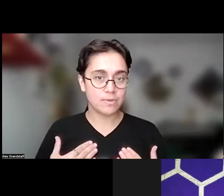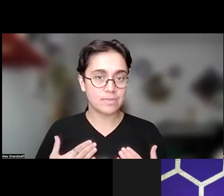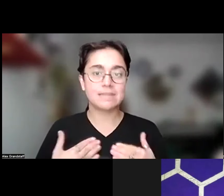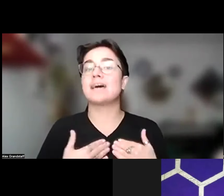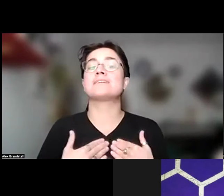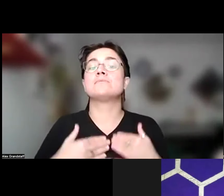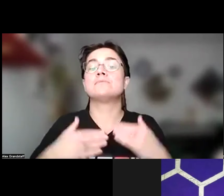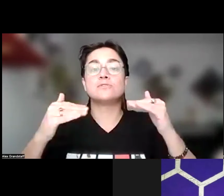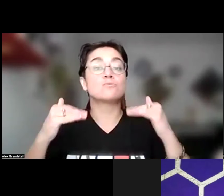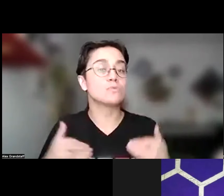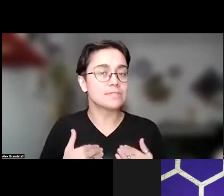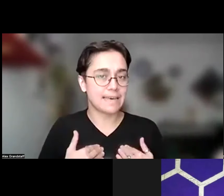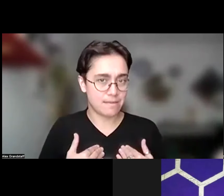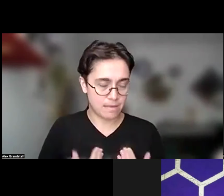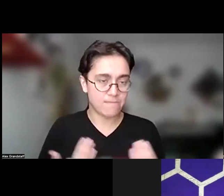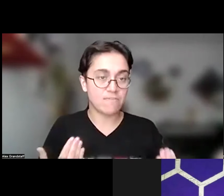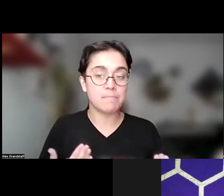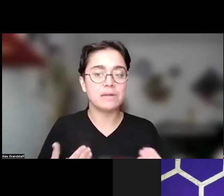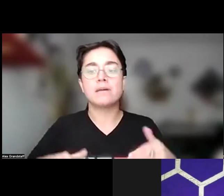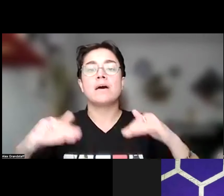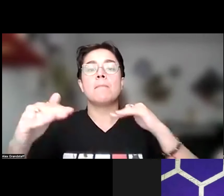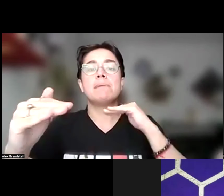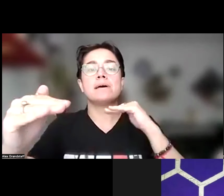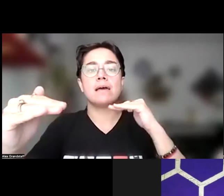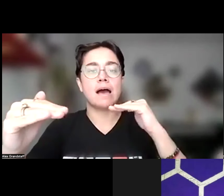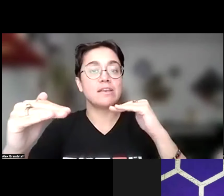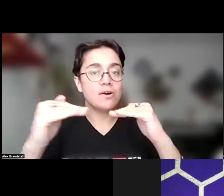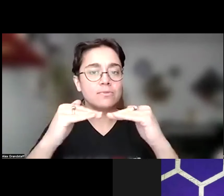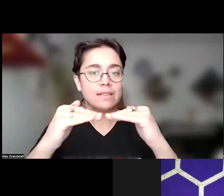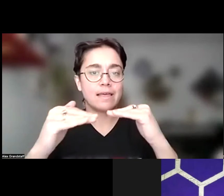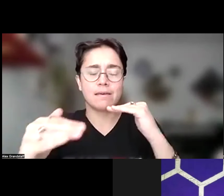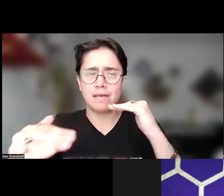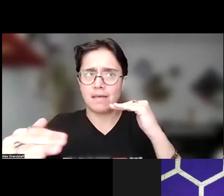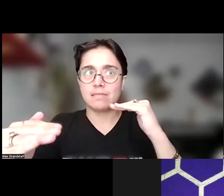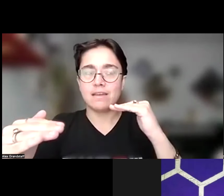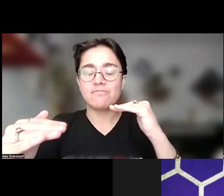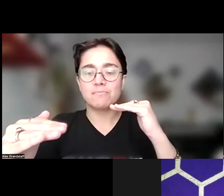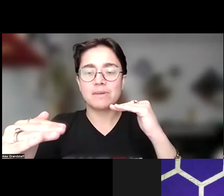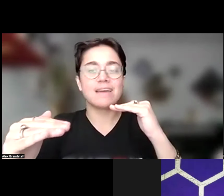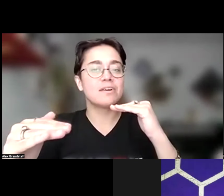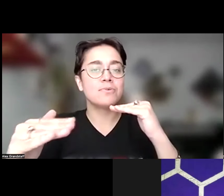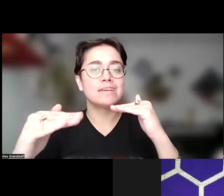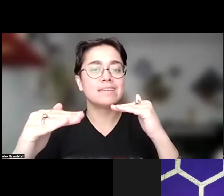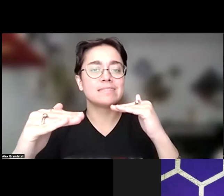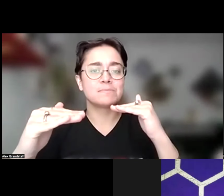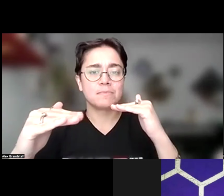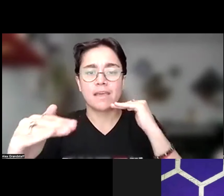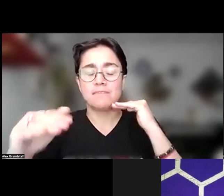It is very strict. I don't know. Involve HIPPA.